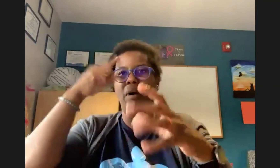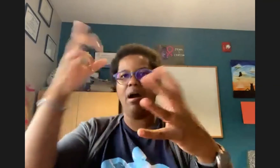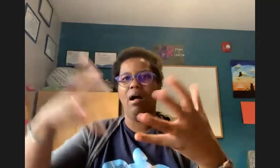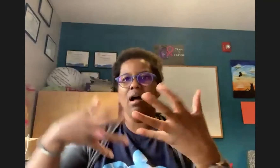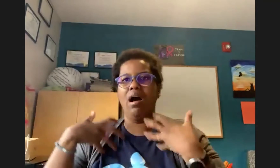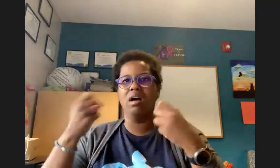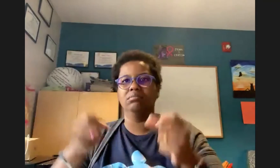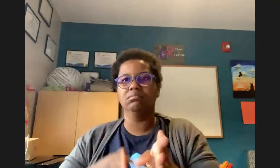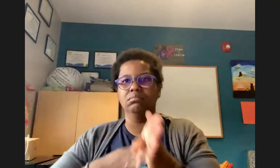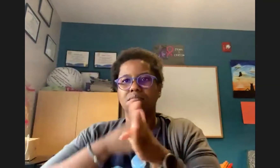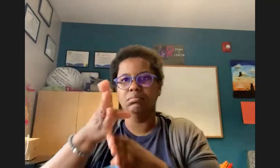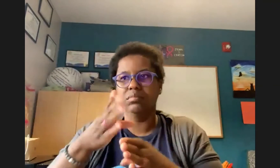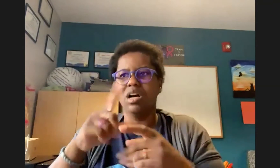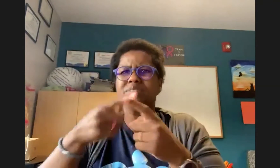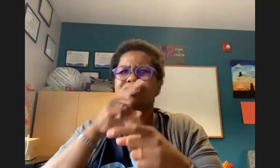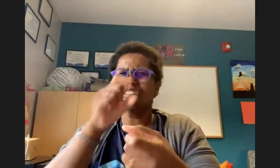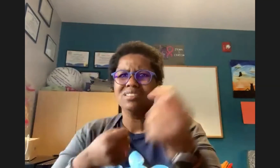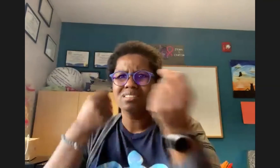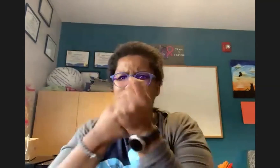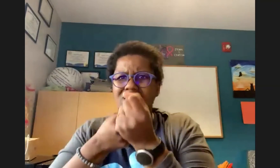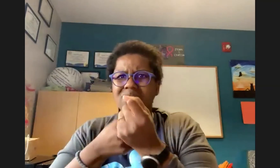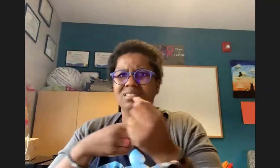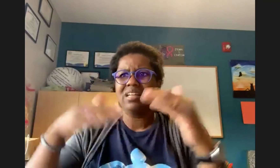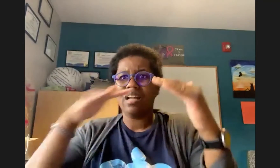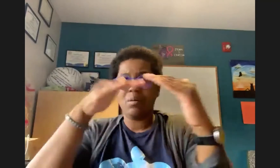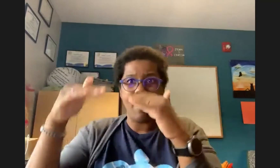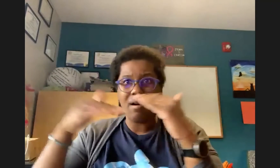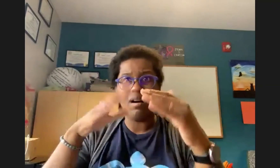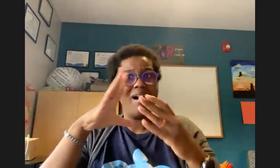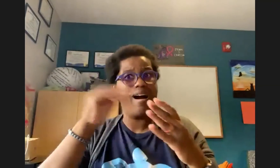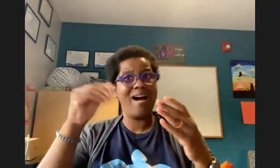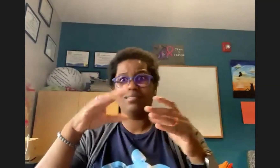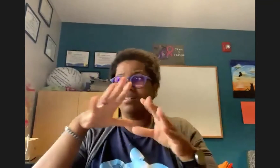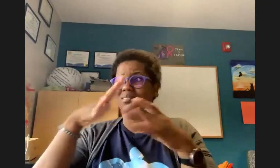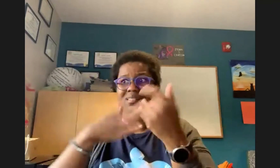But I have invested so much in mental health and community equity,